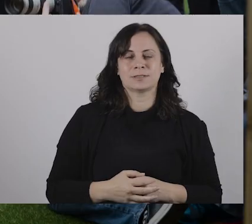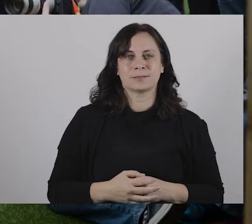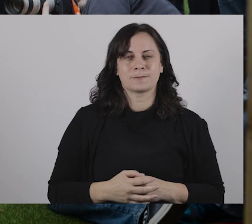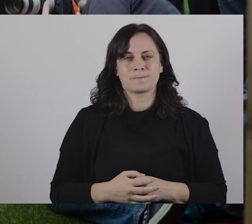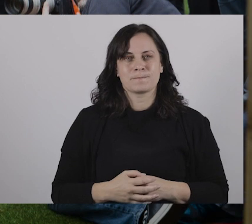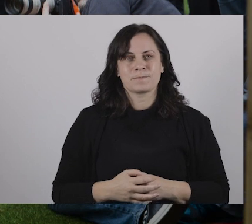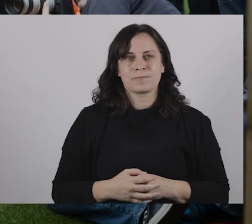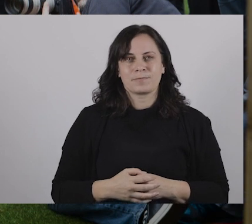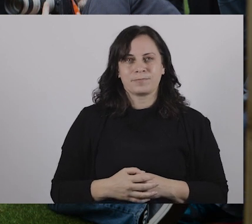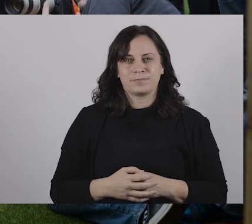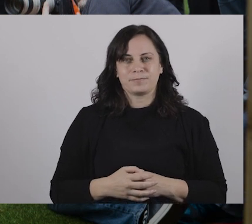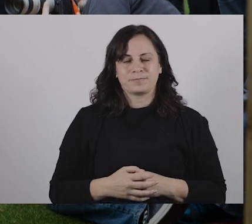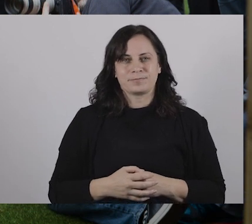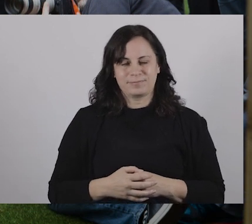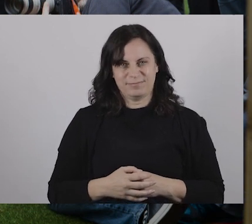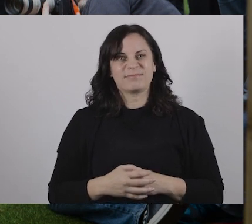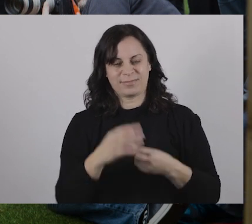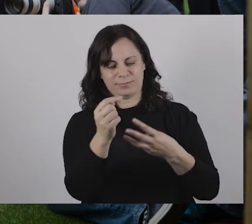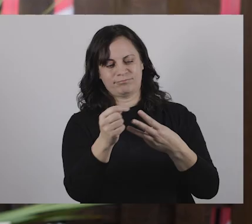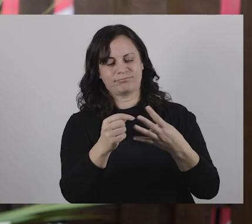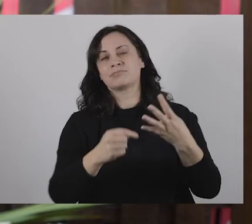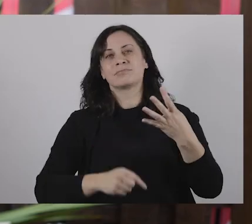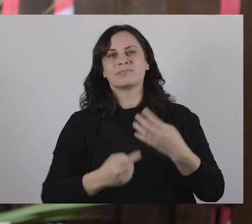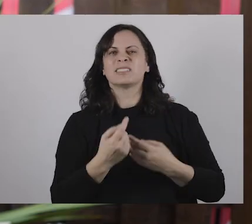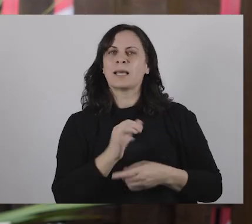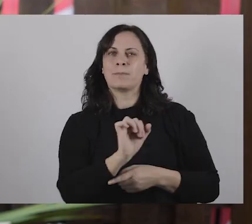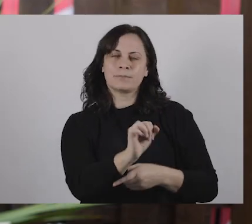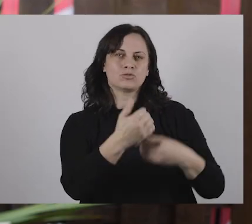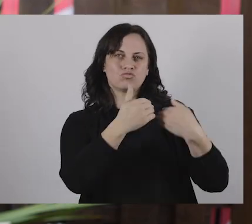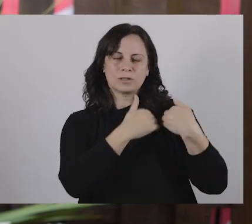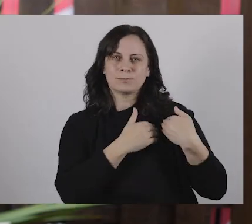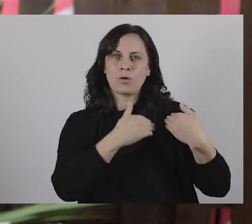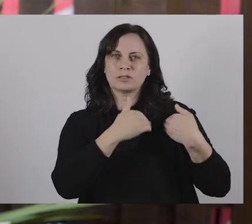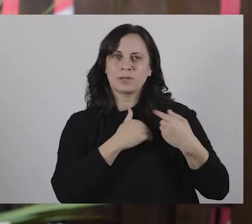as well. These were some of the responsibilities Pāpā had as a cultural advisor.